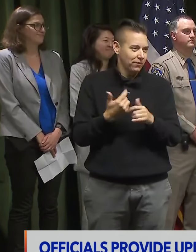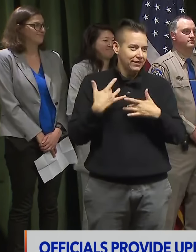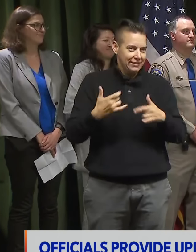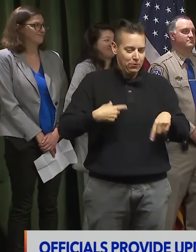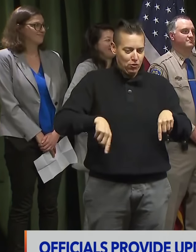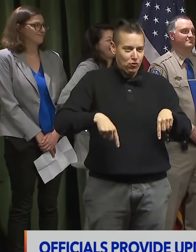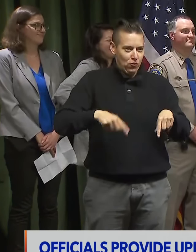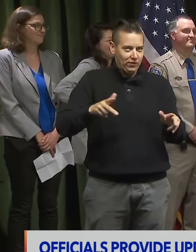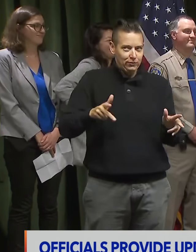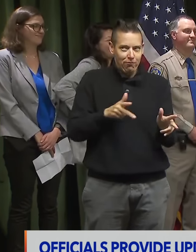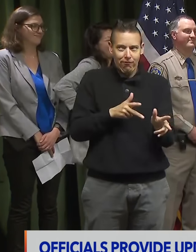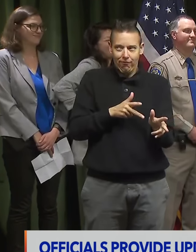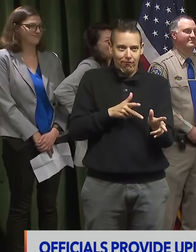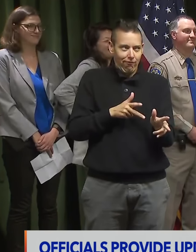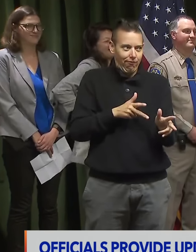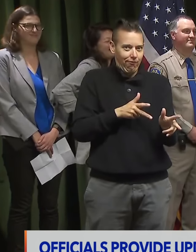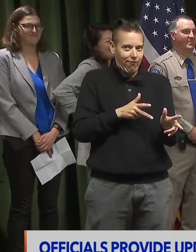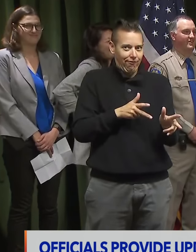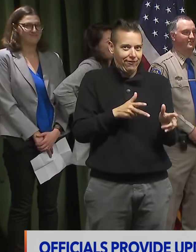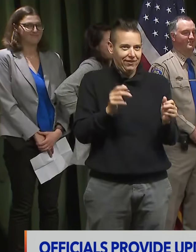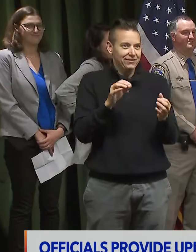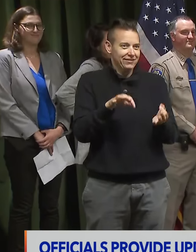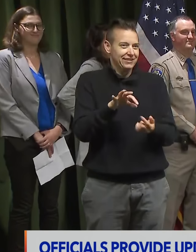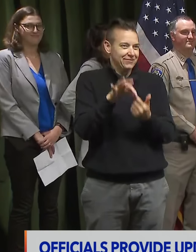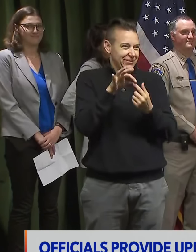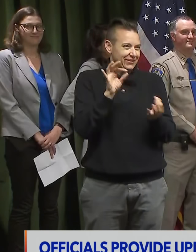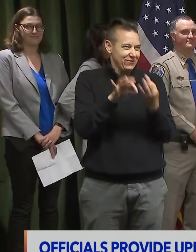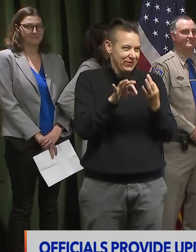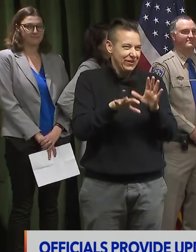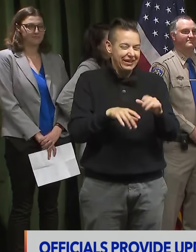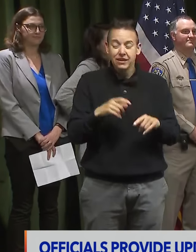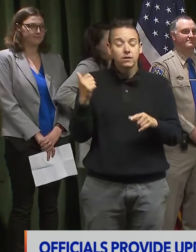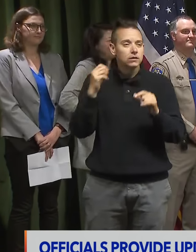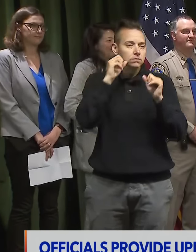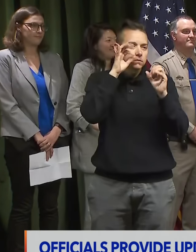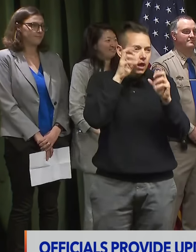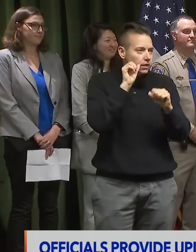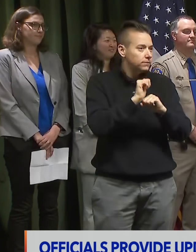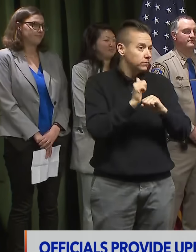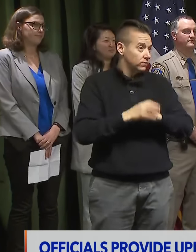NIGHT AND FLANKED BY A LOT CHP OFFICERS. AND I'M NOT NERVOUS ARE ALL BEHIND USUALLY WE GET